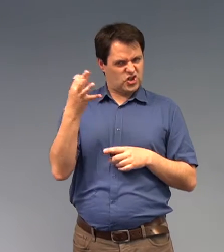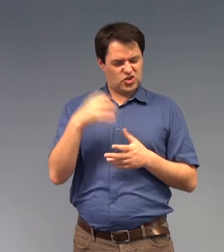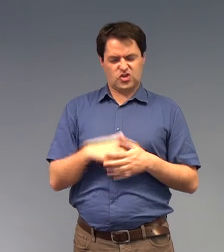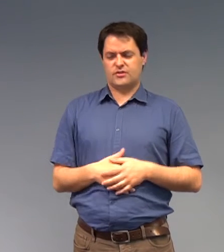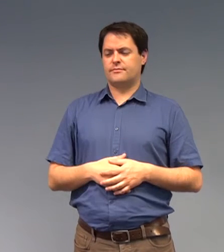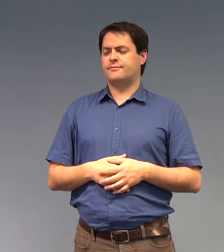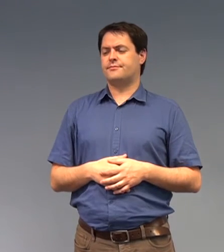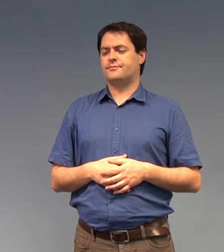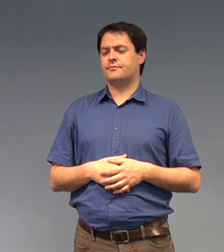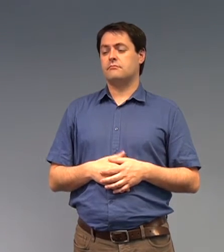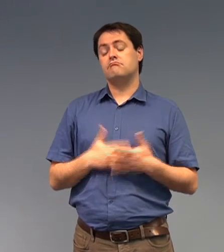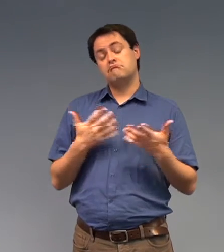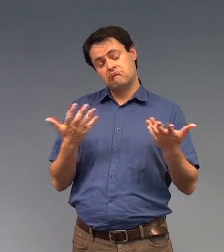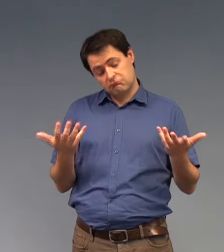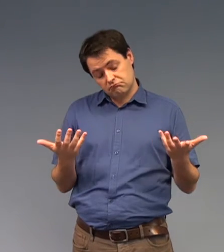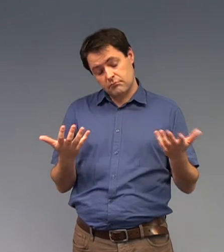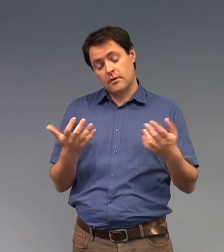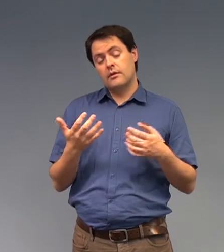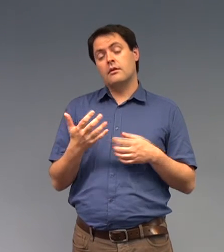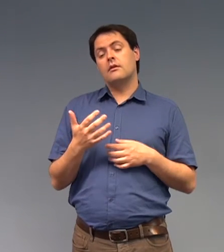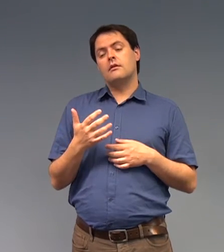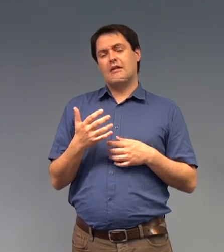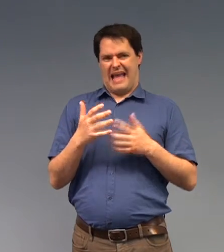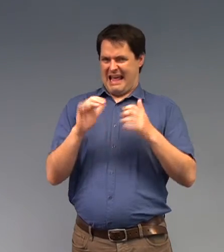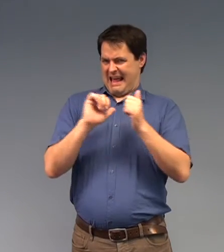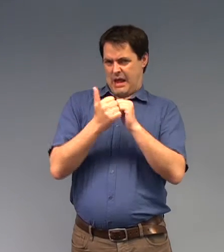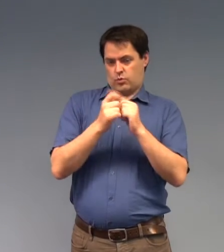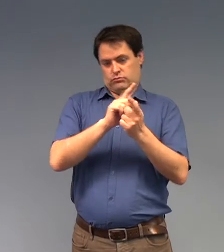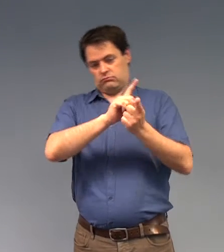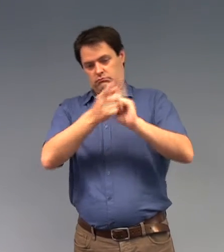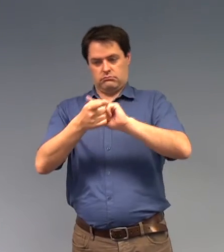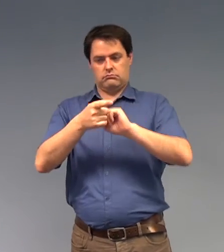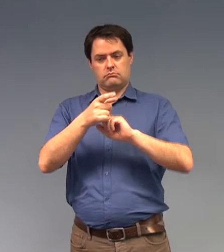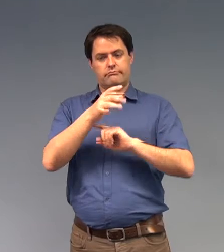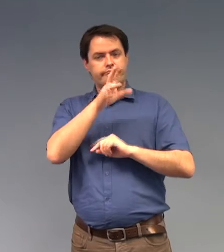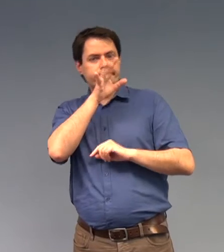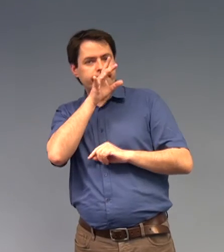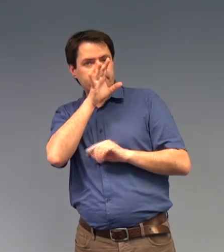where here we see a quote in French,